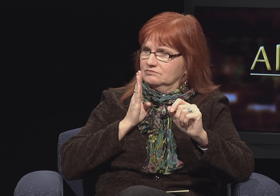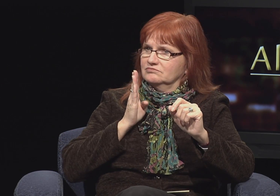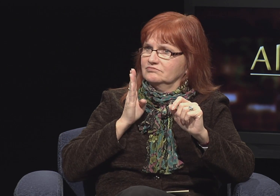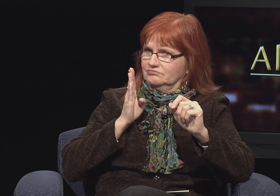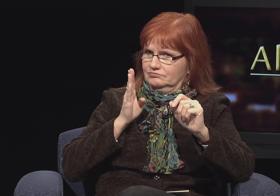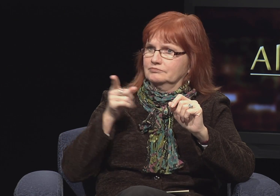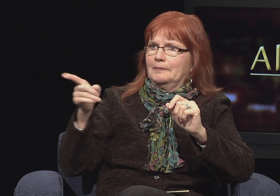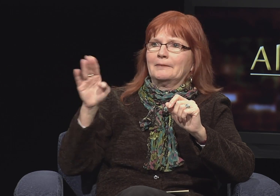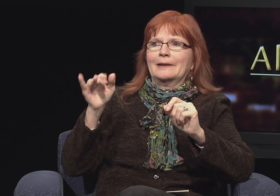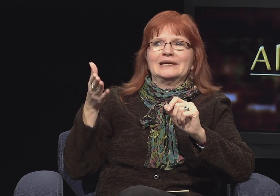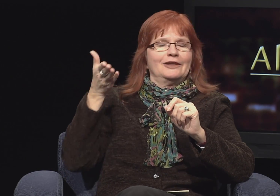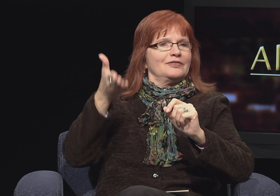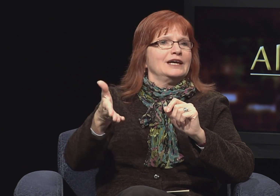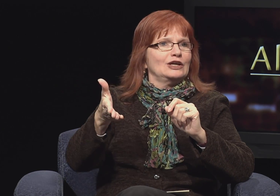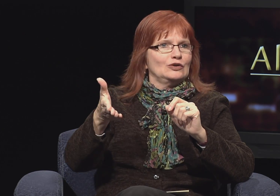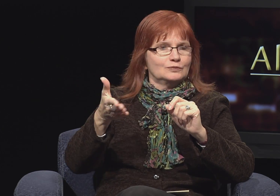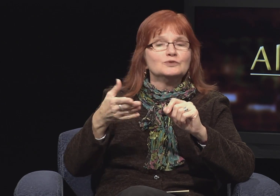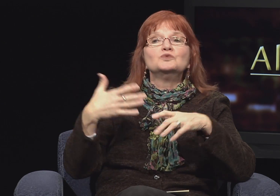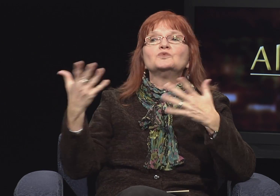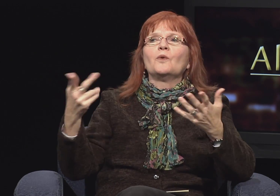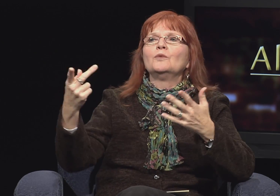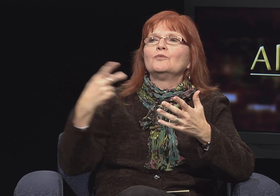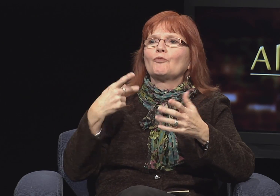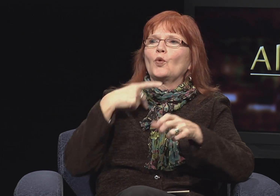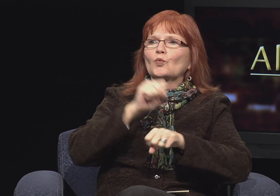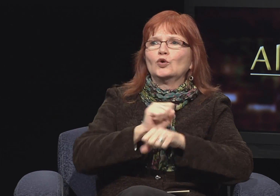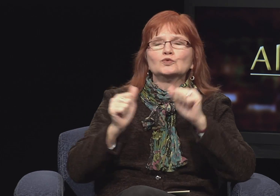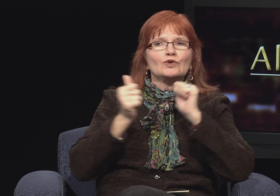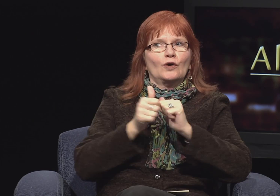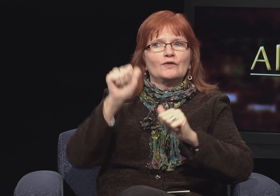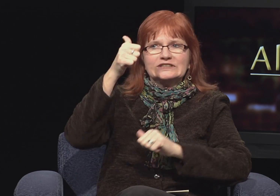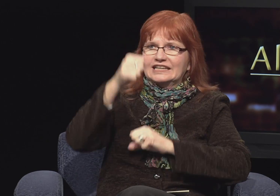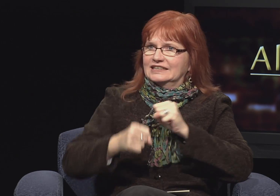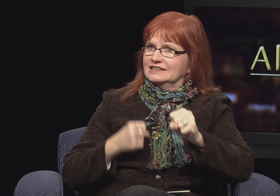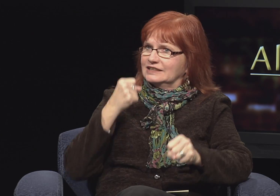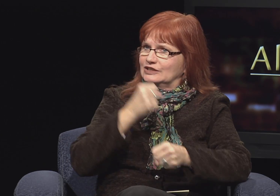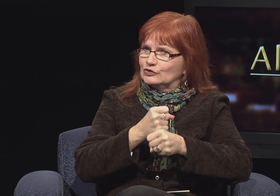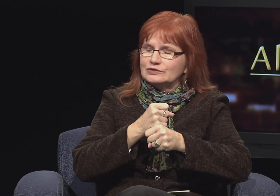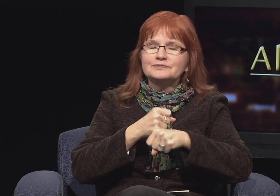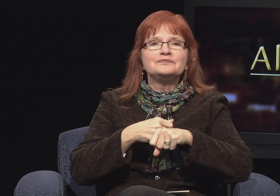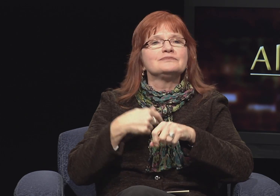Bummy was there as well, and we worked together for ten years.